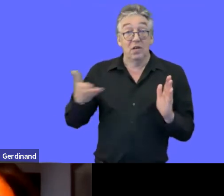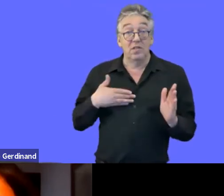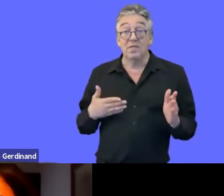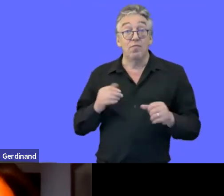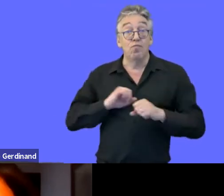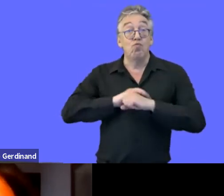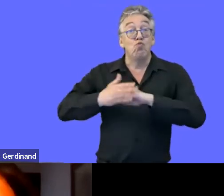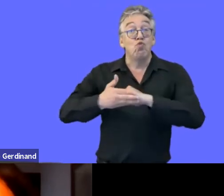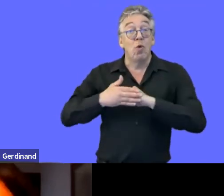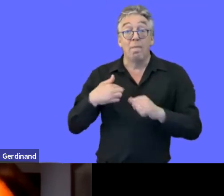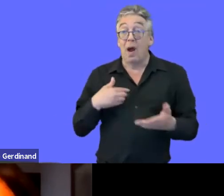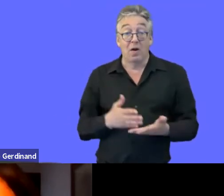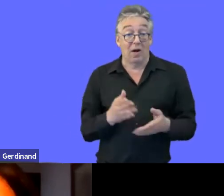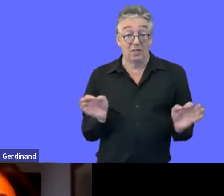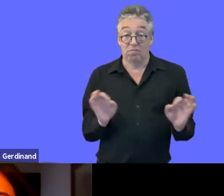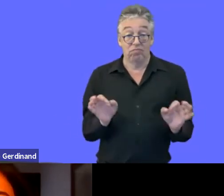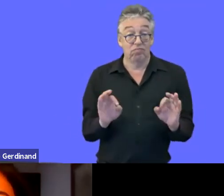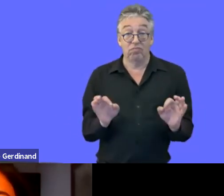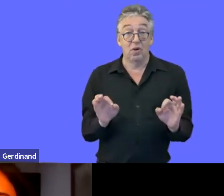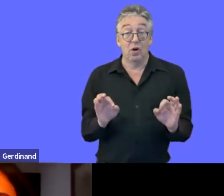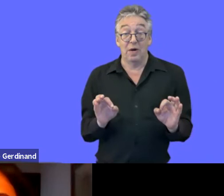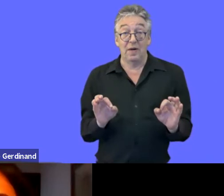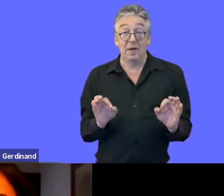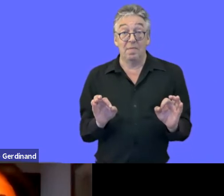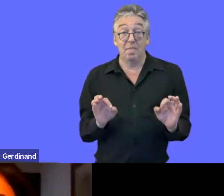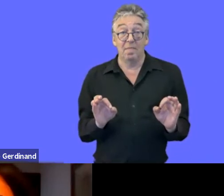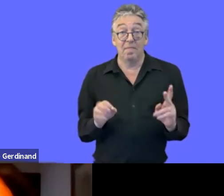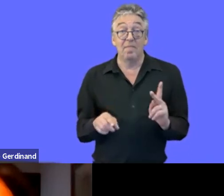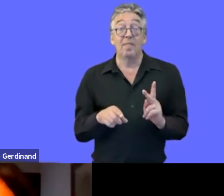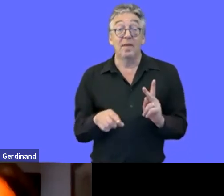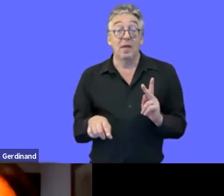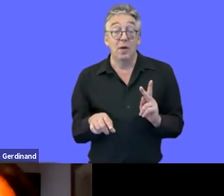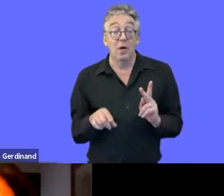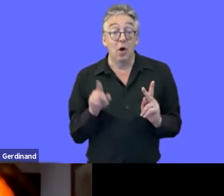the needs of a child with disabilities and the committee gives